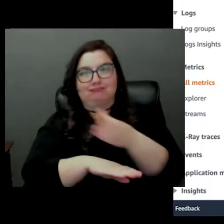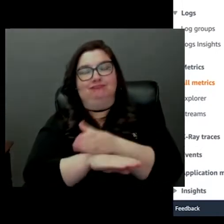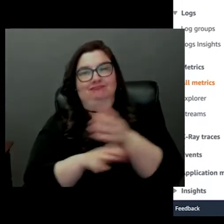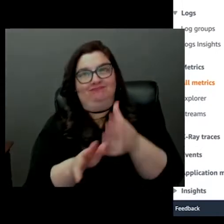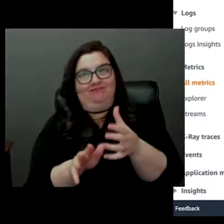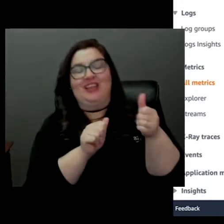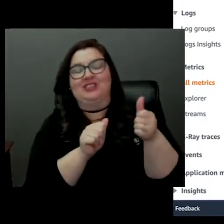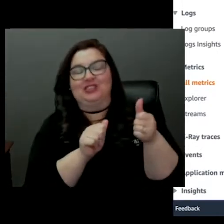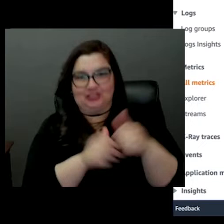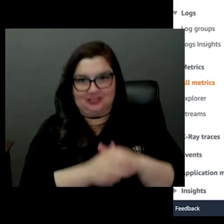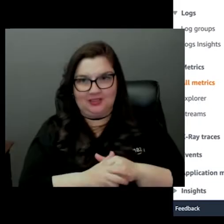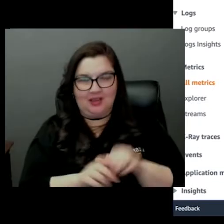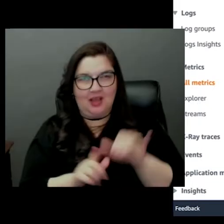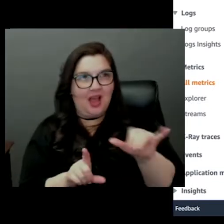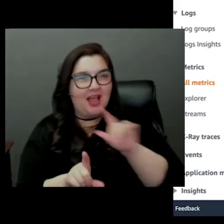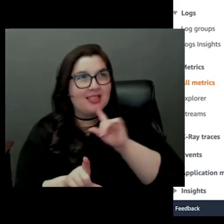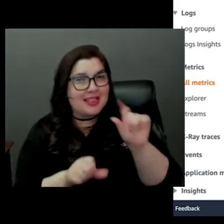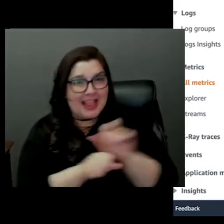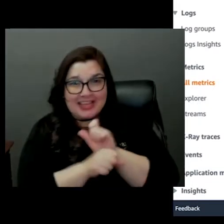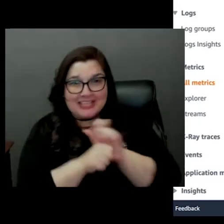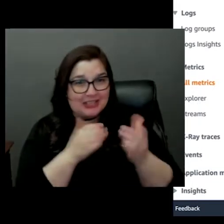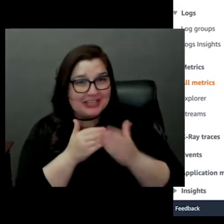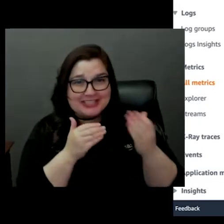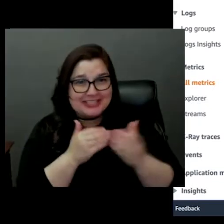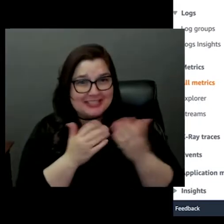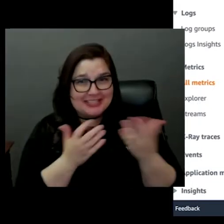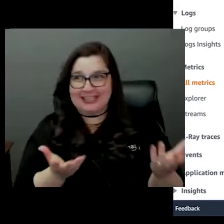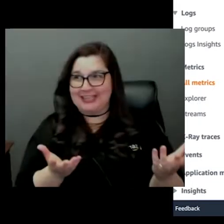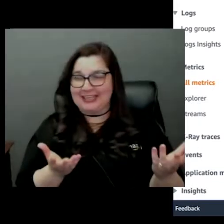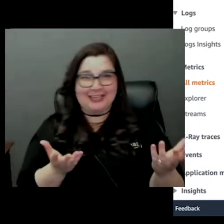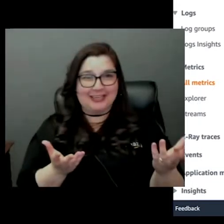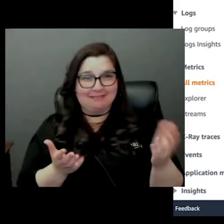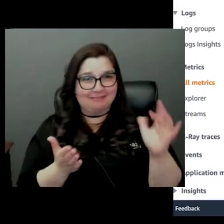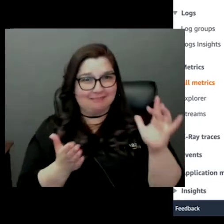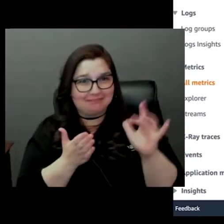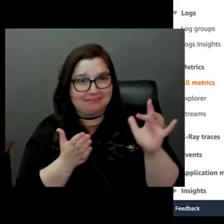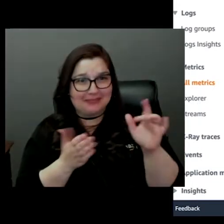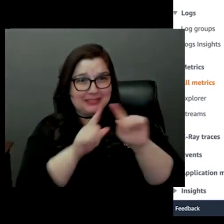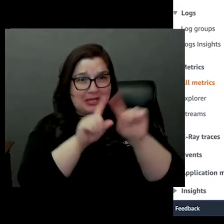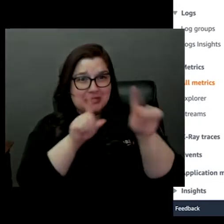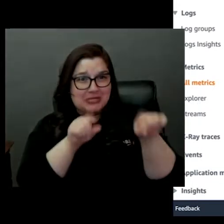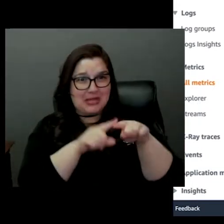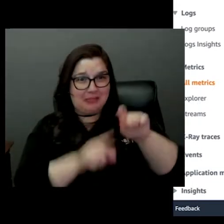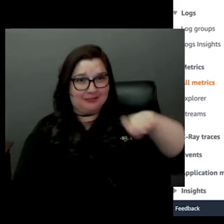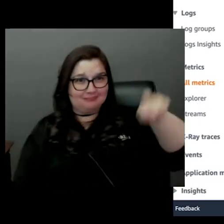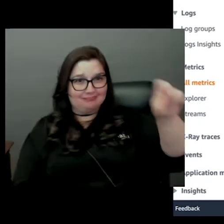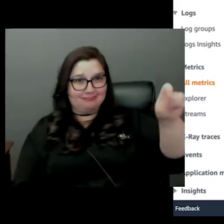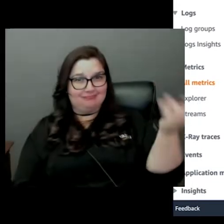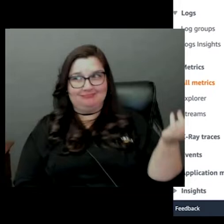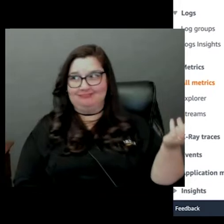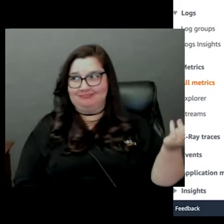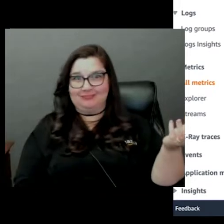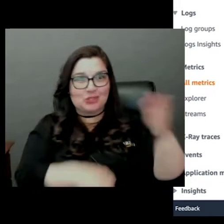So literally it's just as easy. It's just checkbox inside the console turn this on and then you're of and running, right?